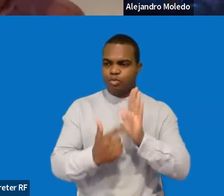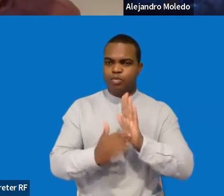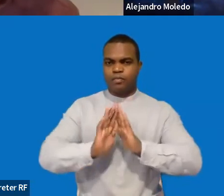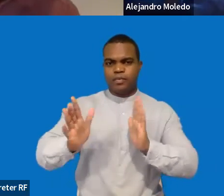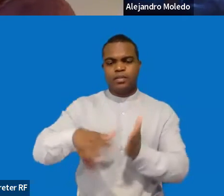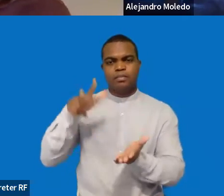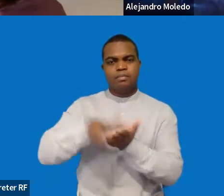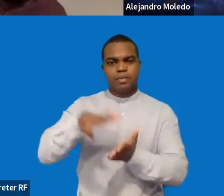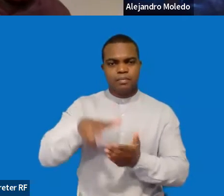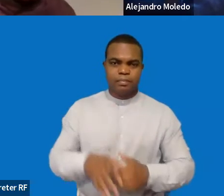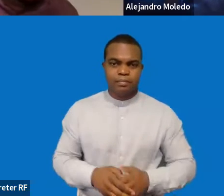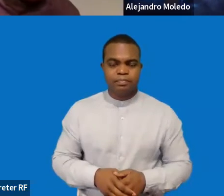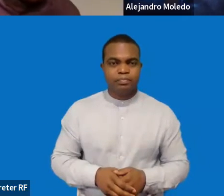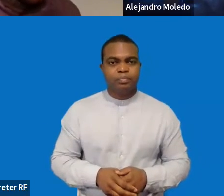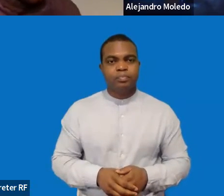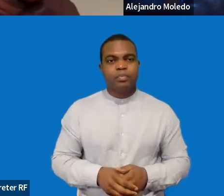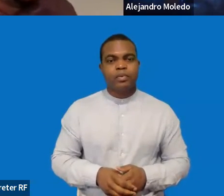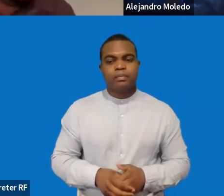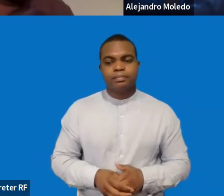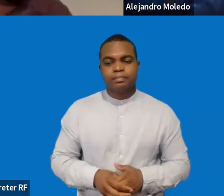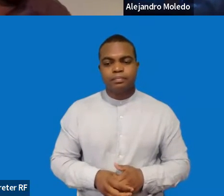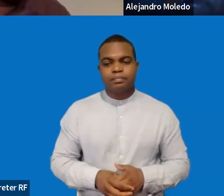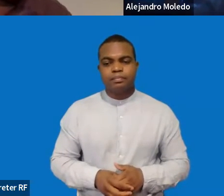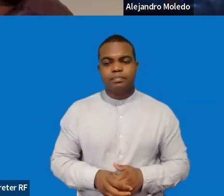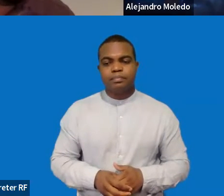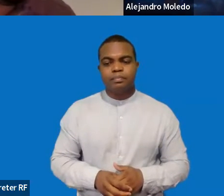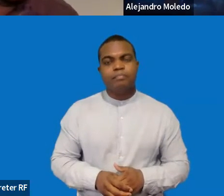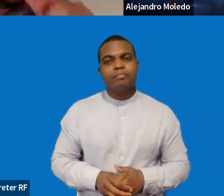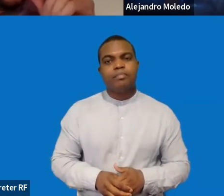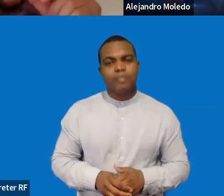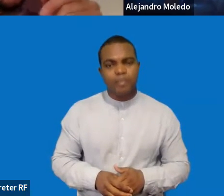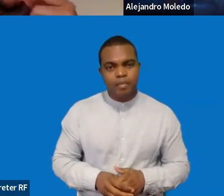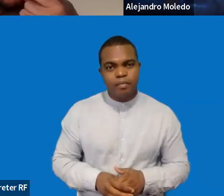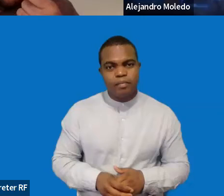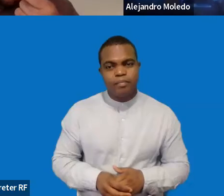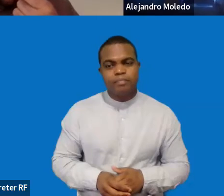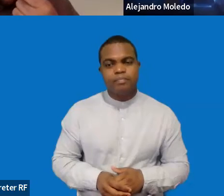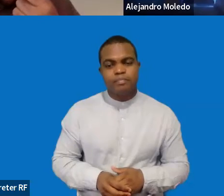because there were some rumours and questions about it, and, at some point,